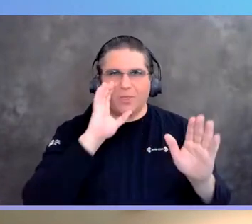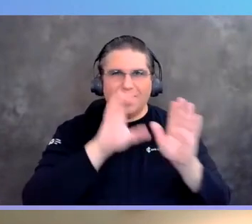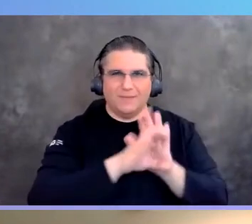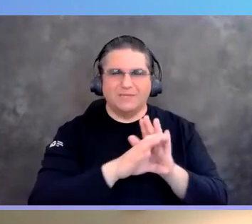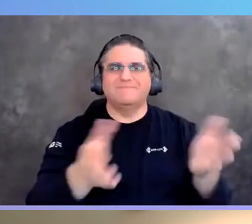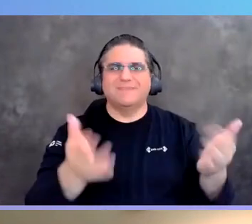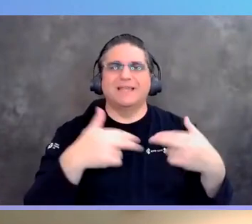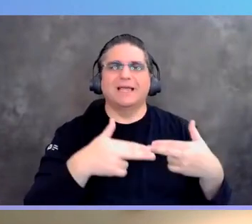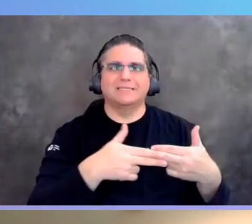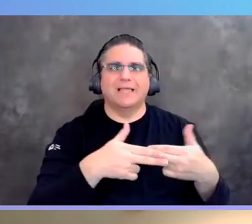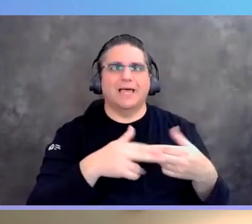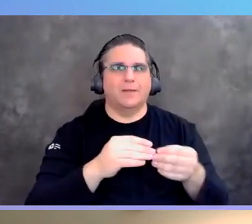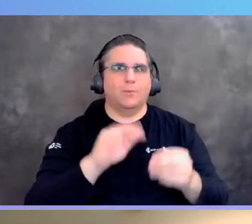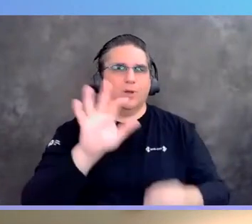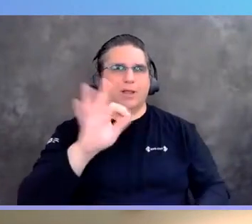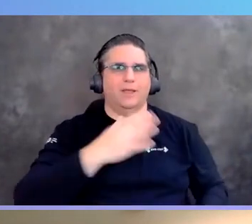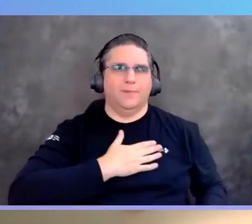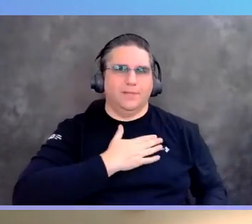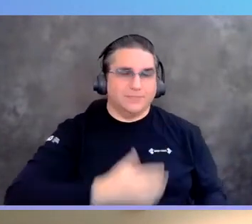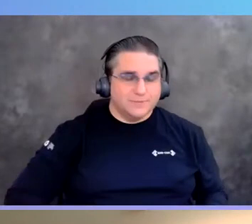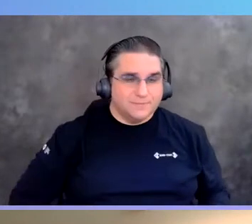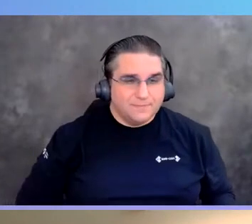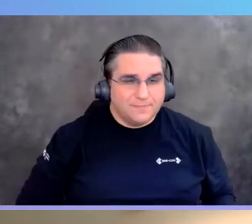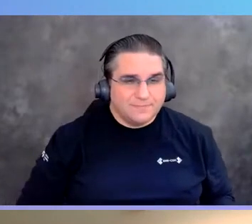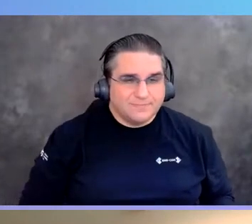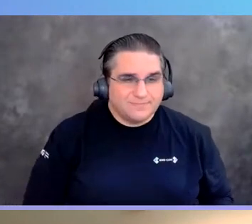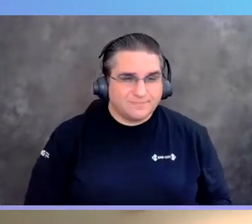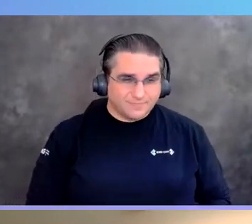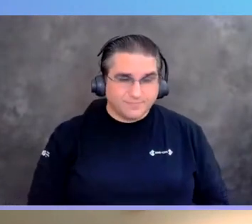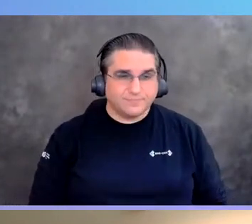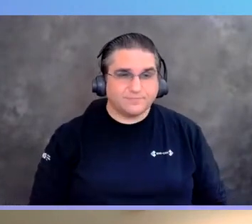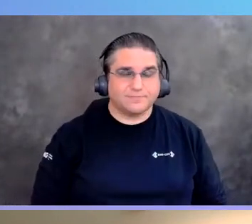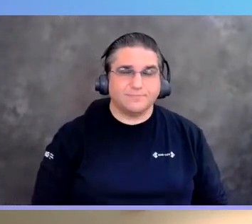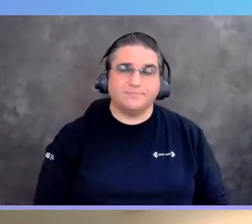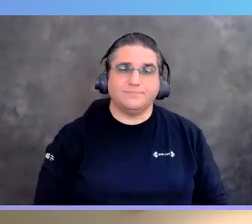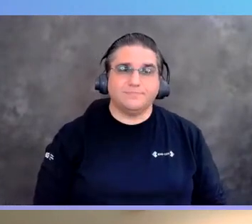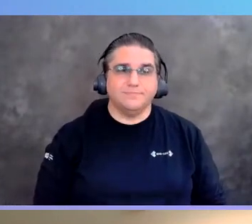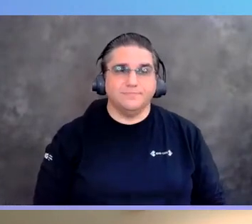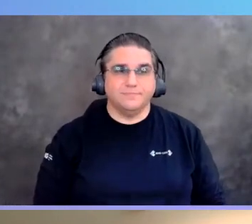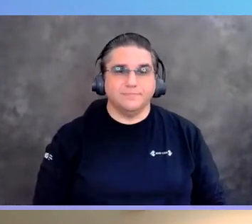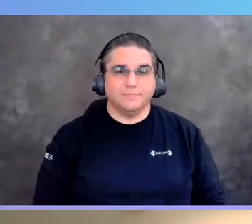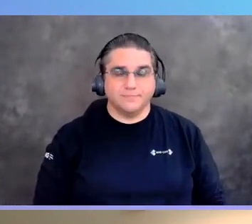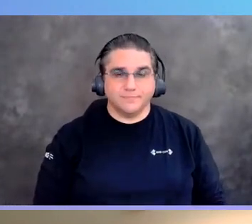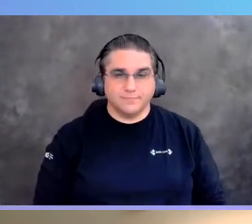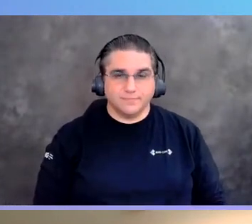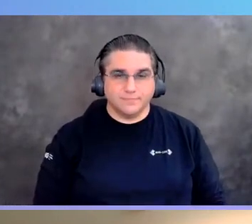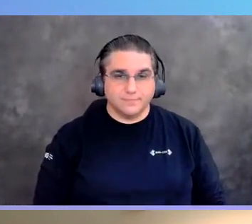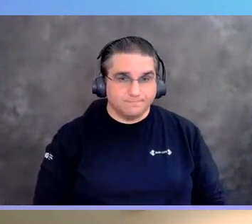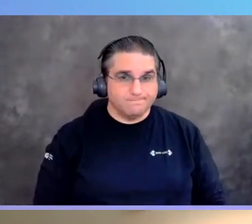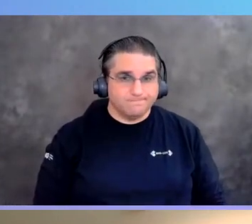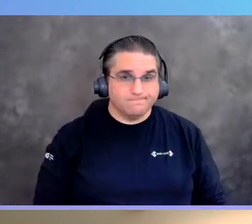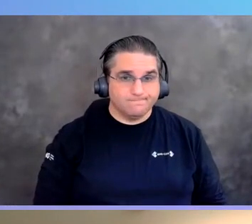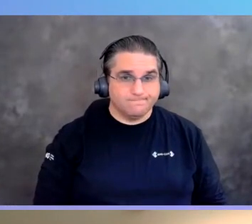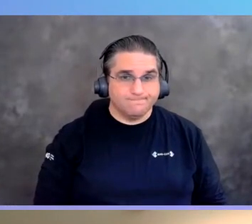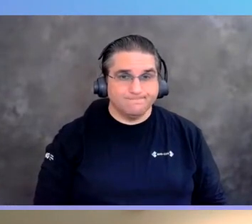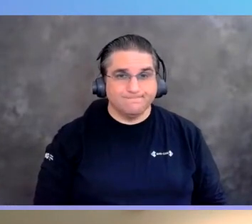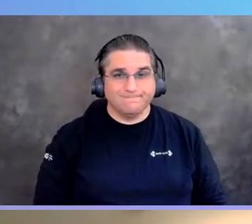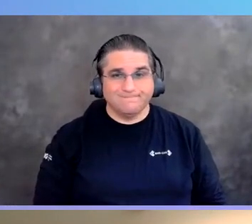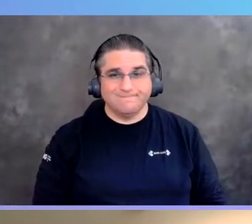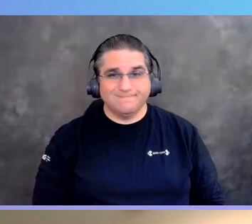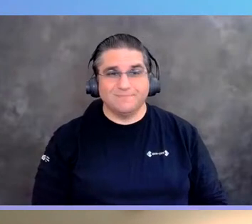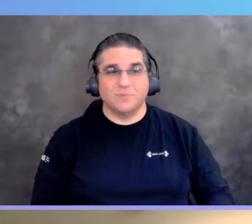Slide number nine. Um And this is an example of an image from